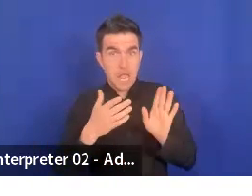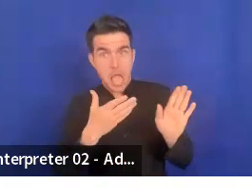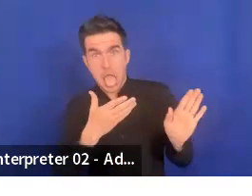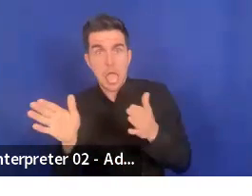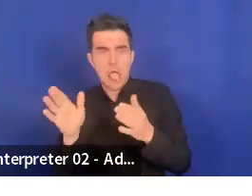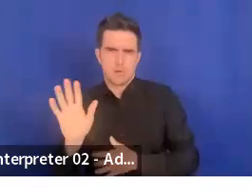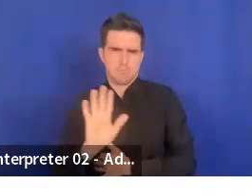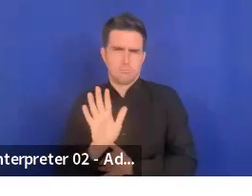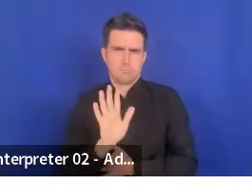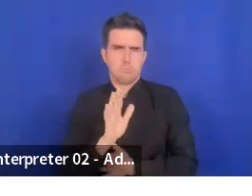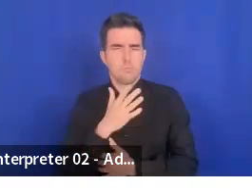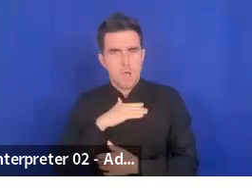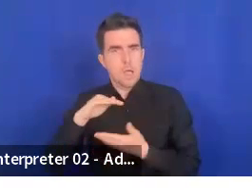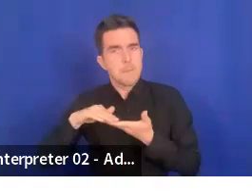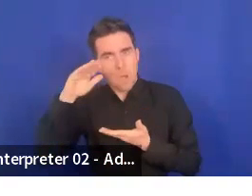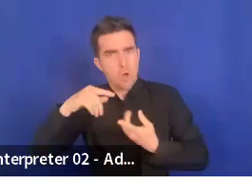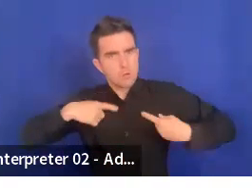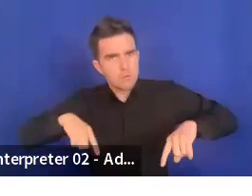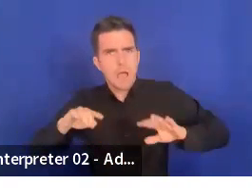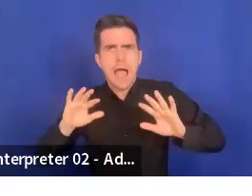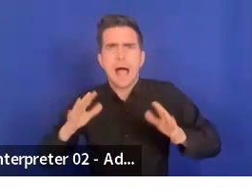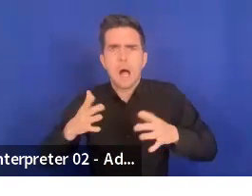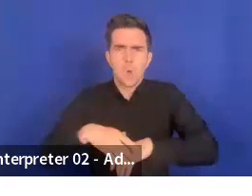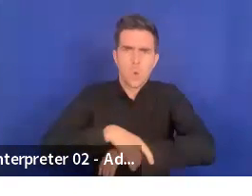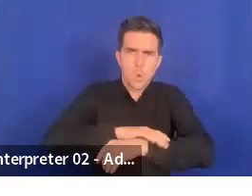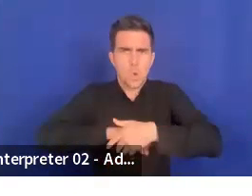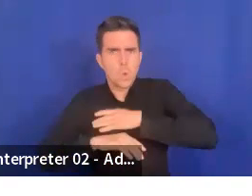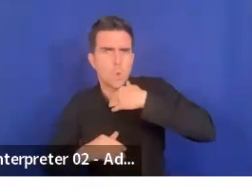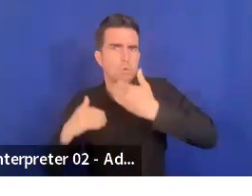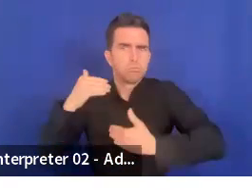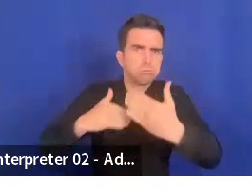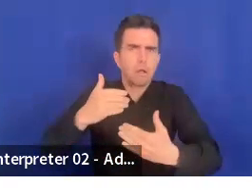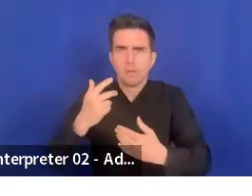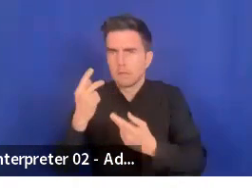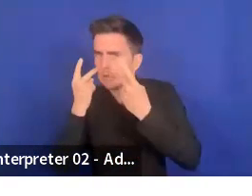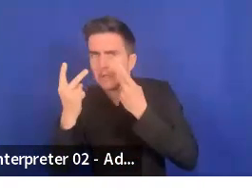as they are, and making sure that the decisions are being made around pandemic preparedness